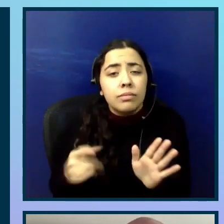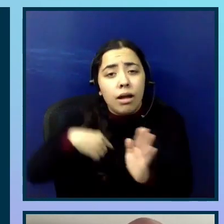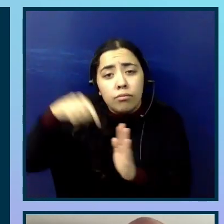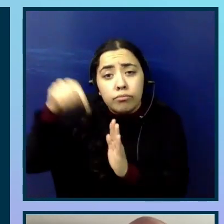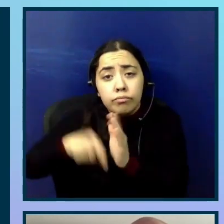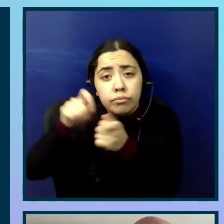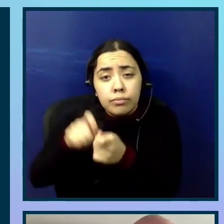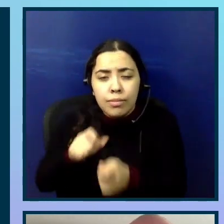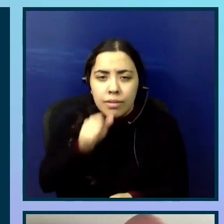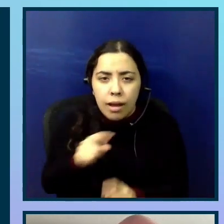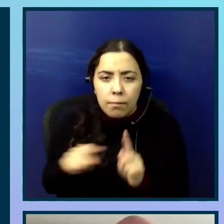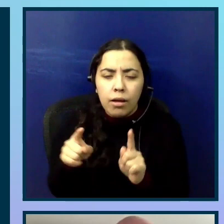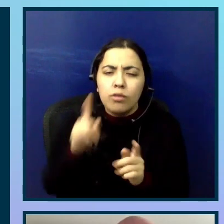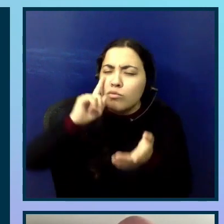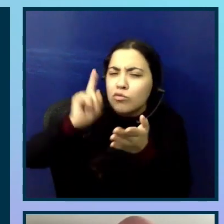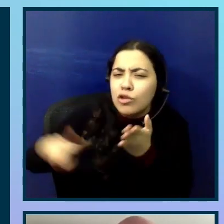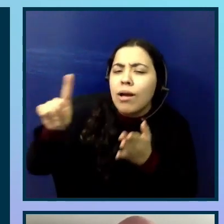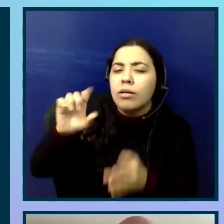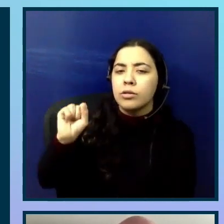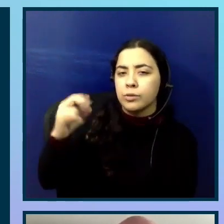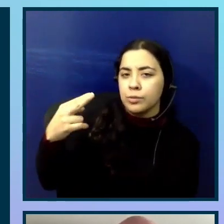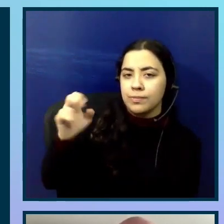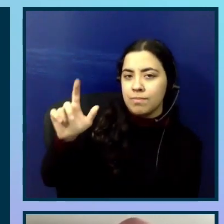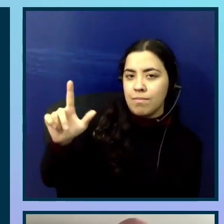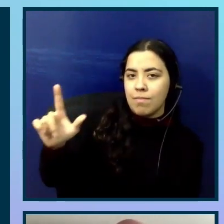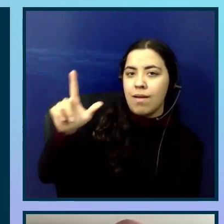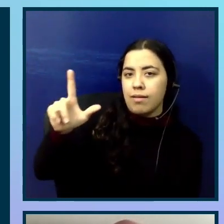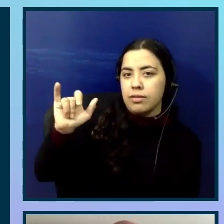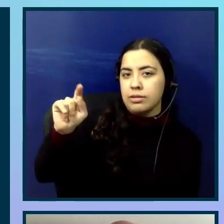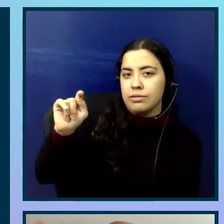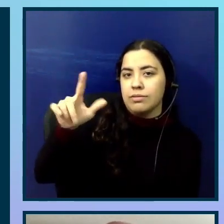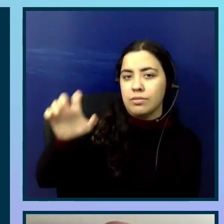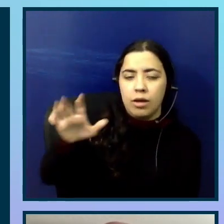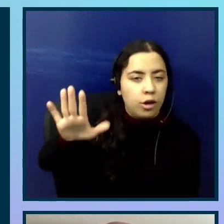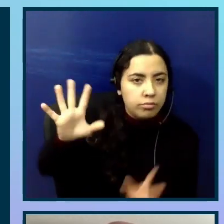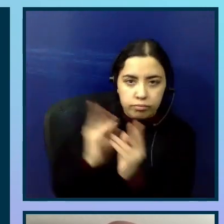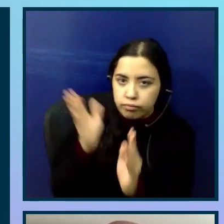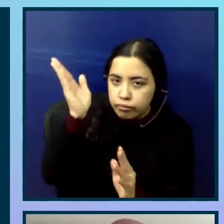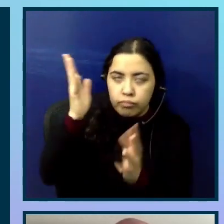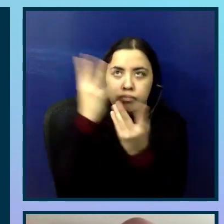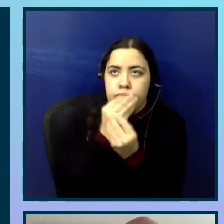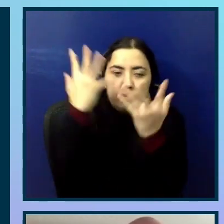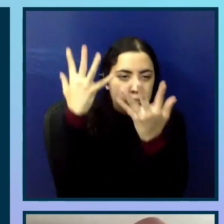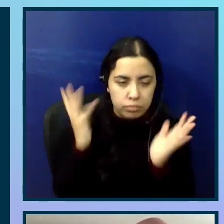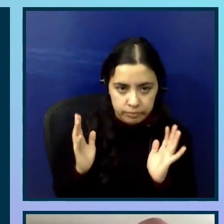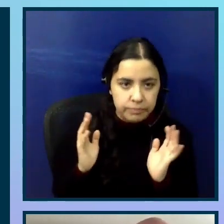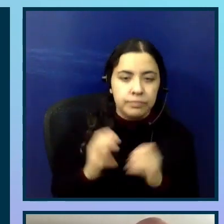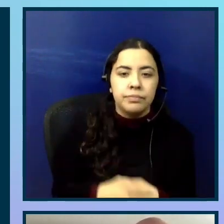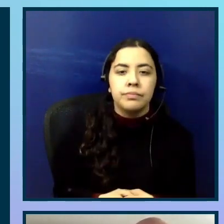but please do check her out. It was a brilliant session. So kind of from my kind of example in this